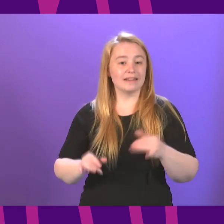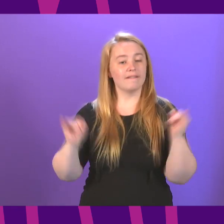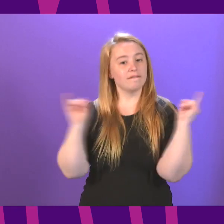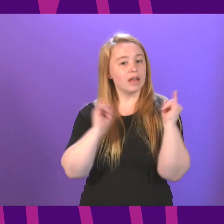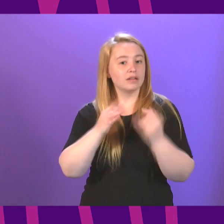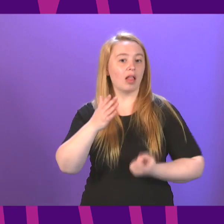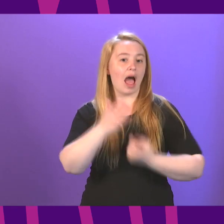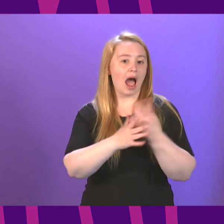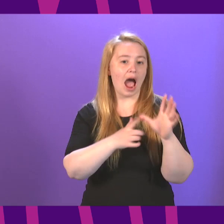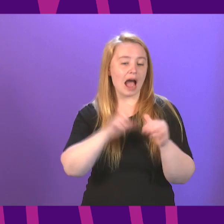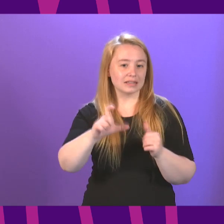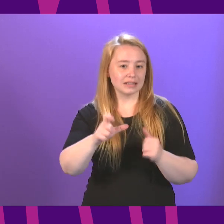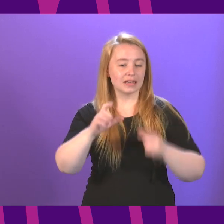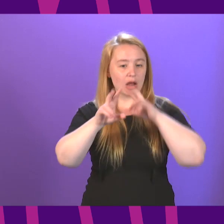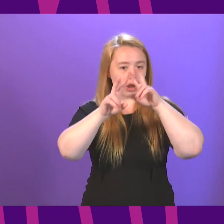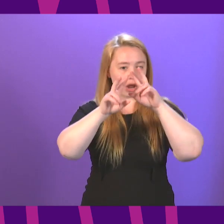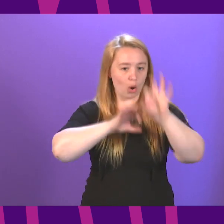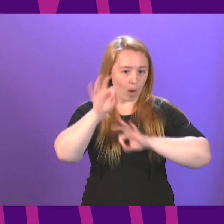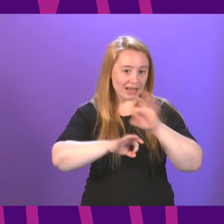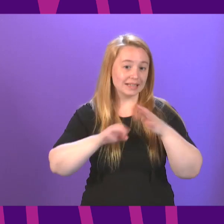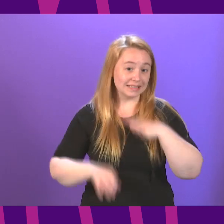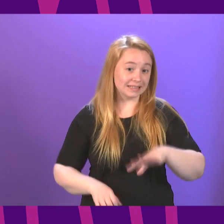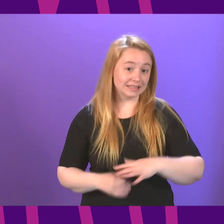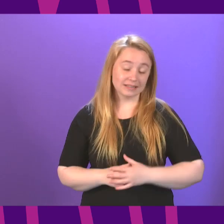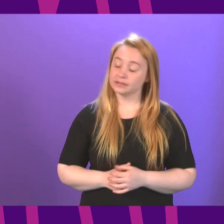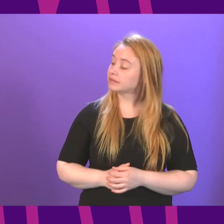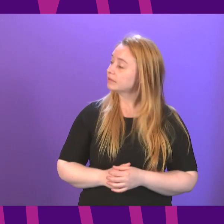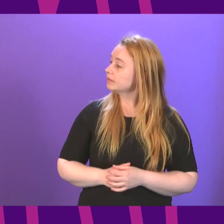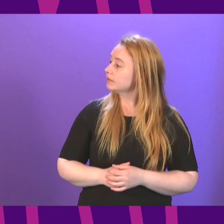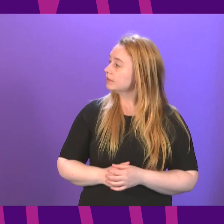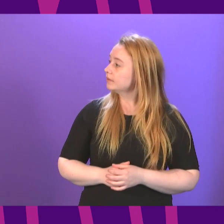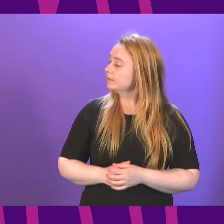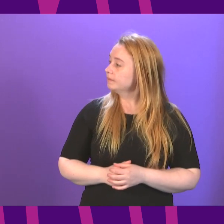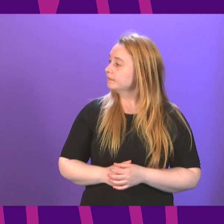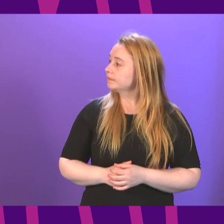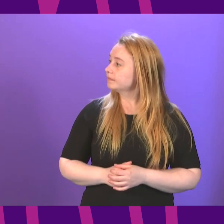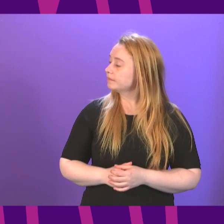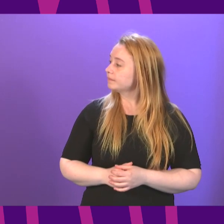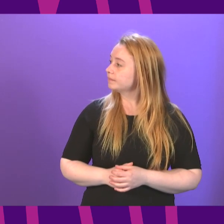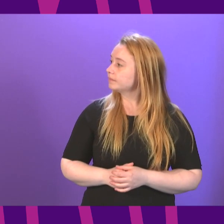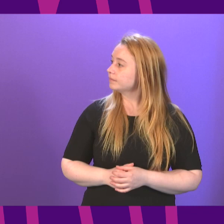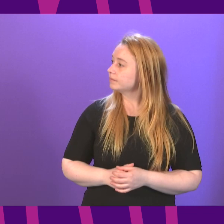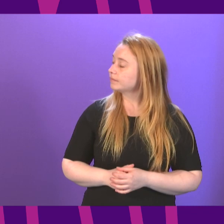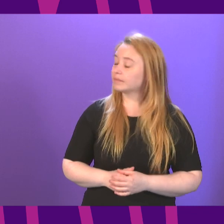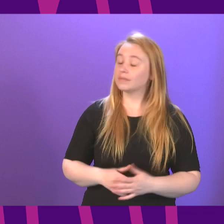The First Minister: I will genuinely try to be as helpful as I can